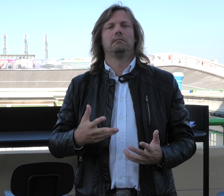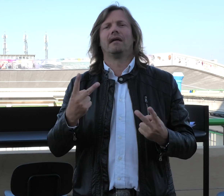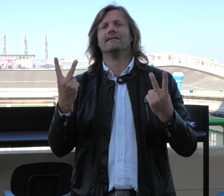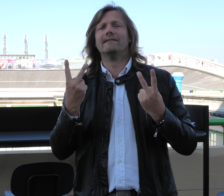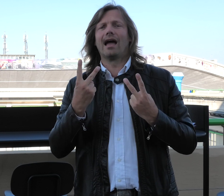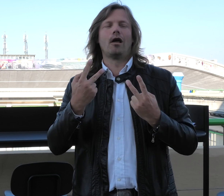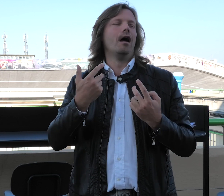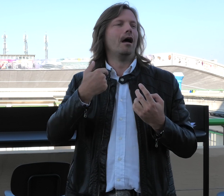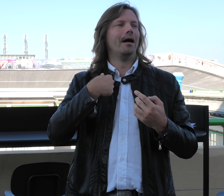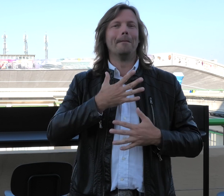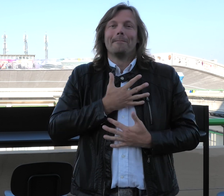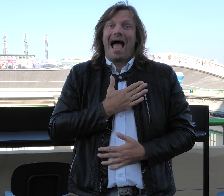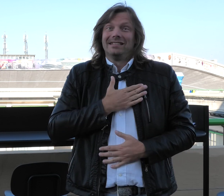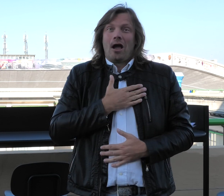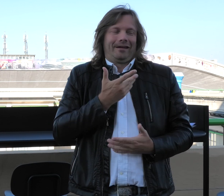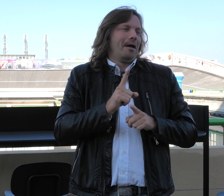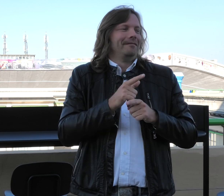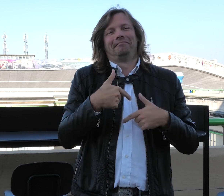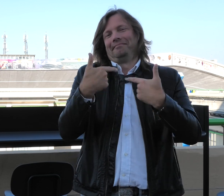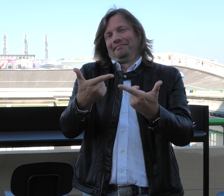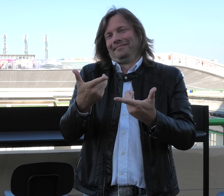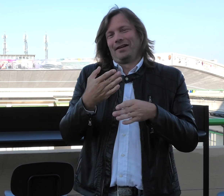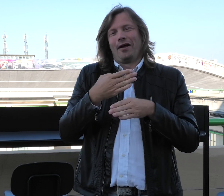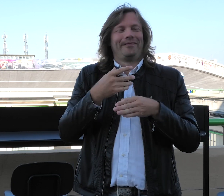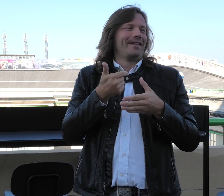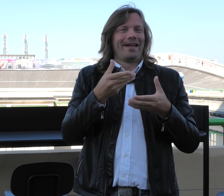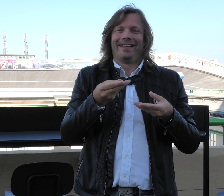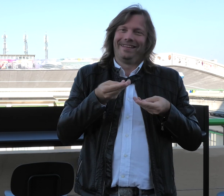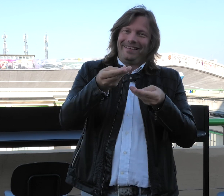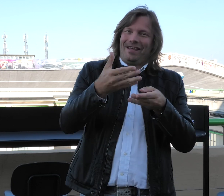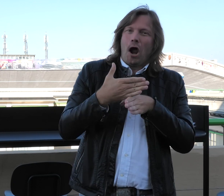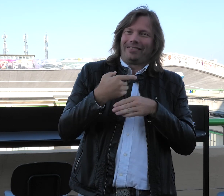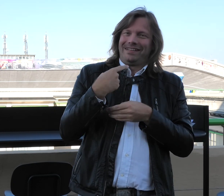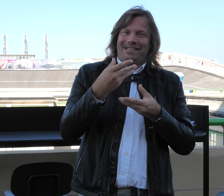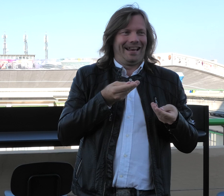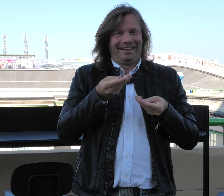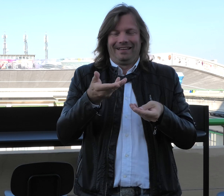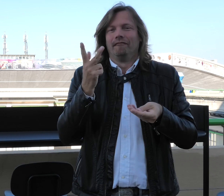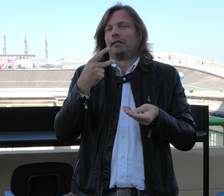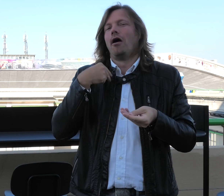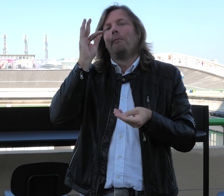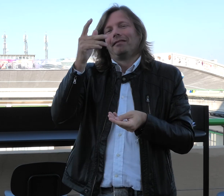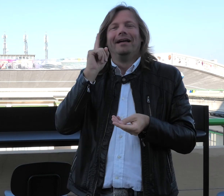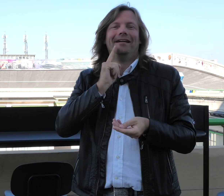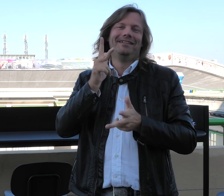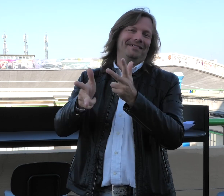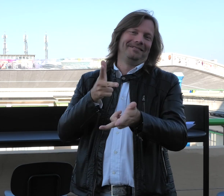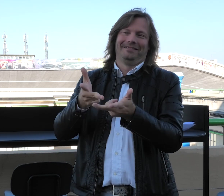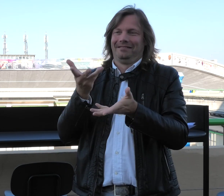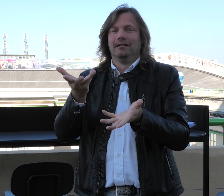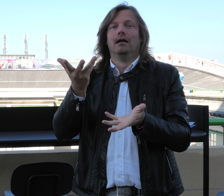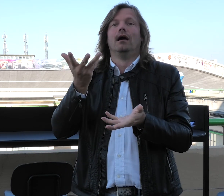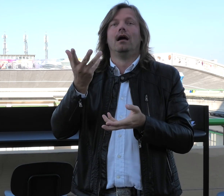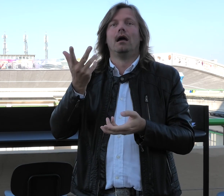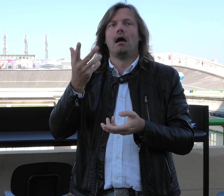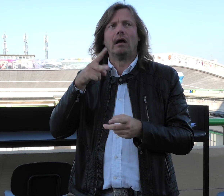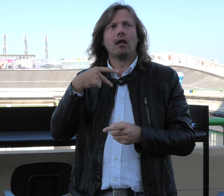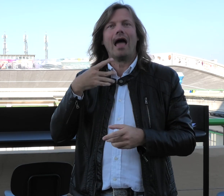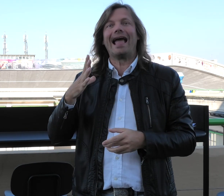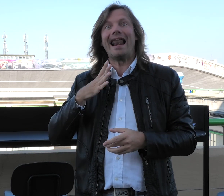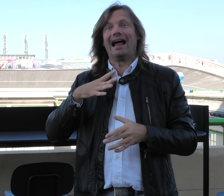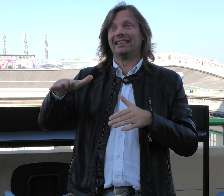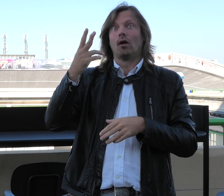it's true that I want to share my passion first and therefore my target audience are deaf people.